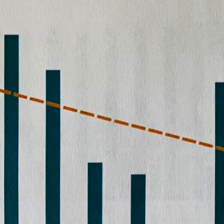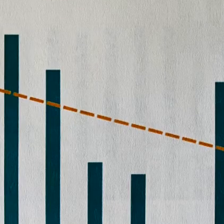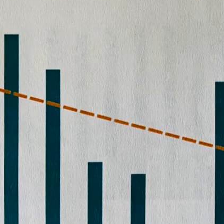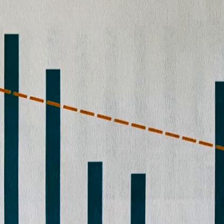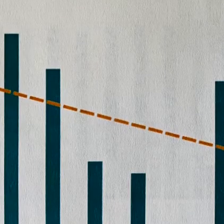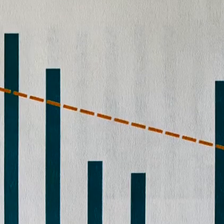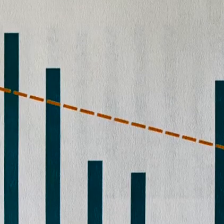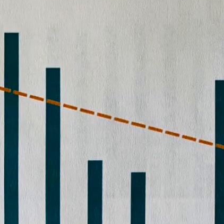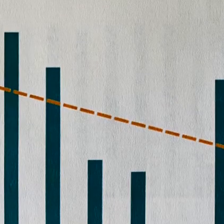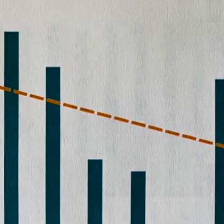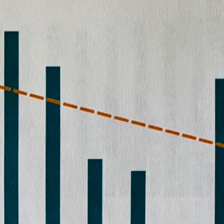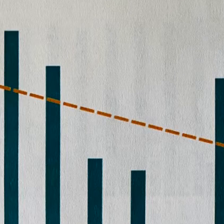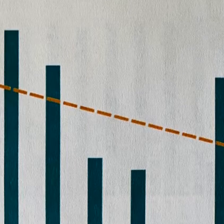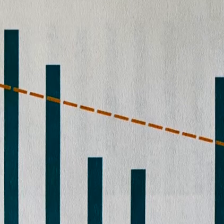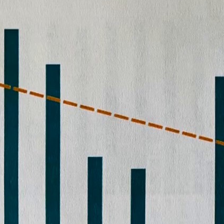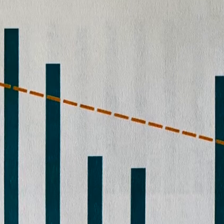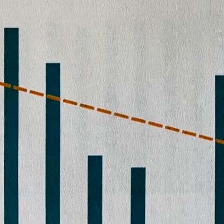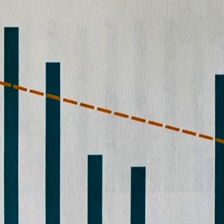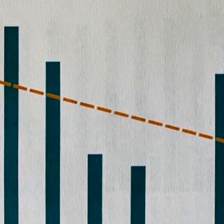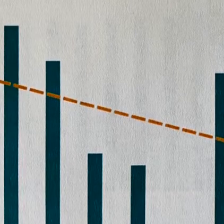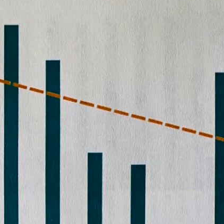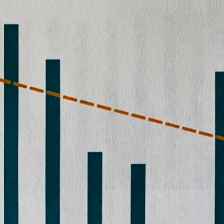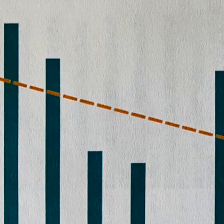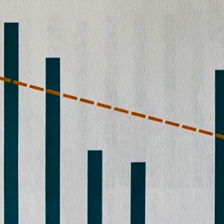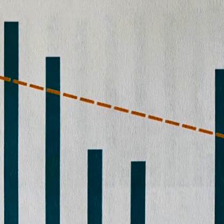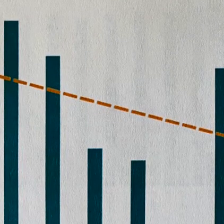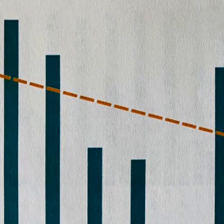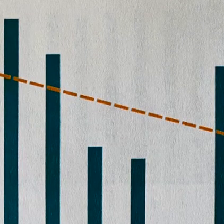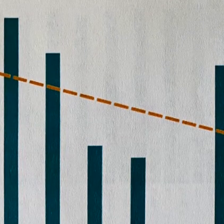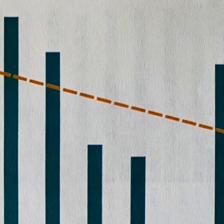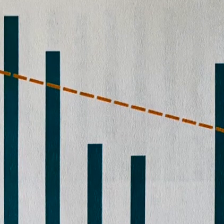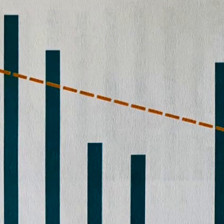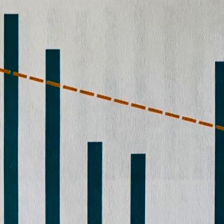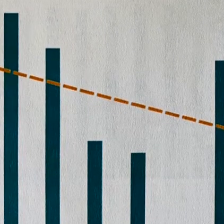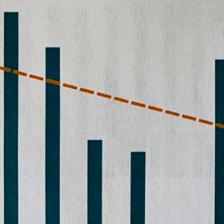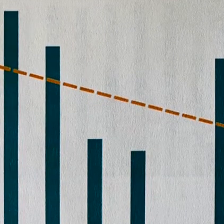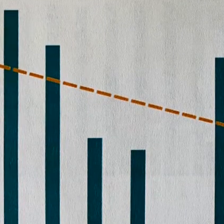we talked about this two weeks ago. We are seeing more health care workers that got infected over the last several